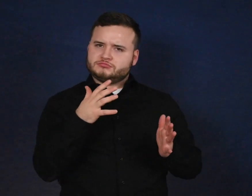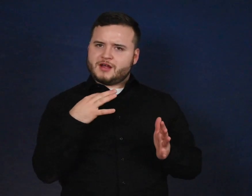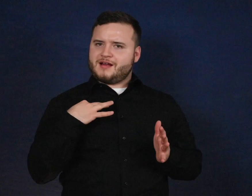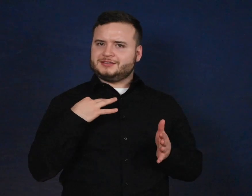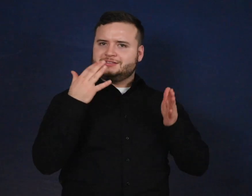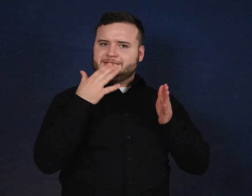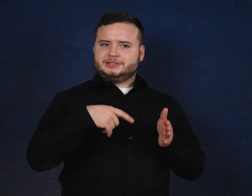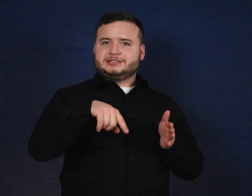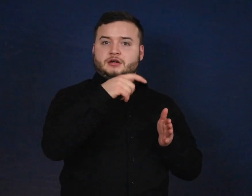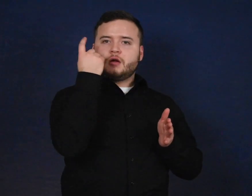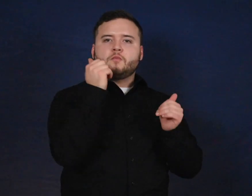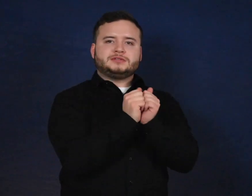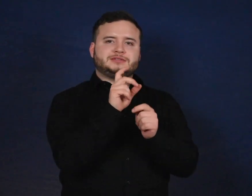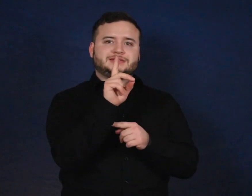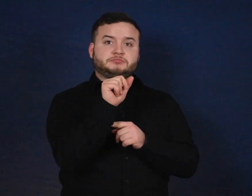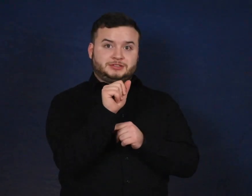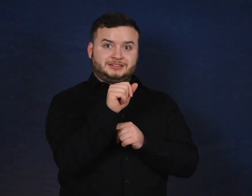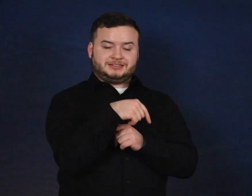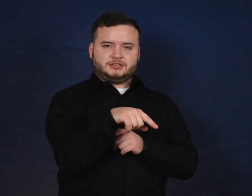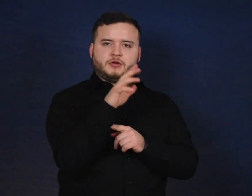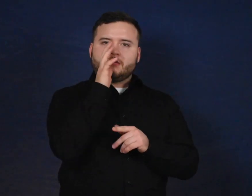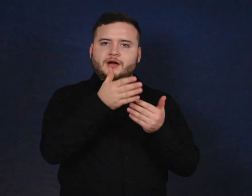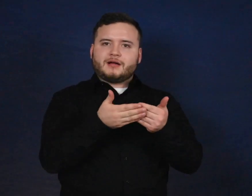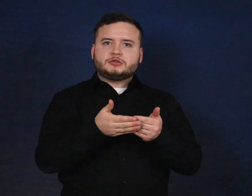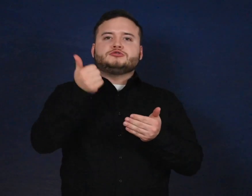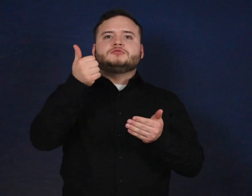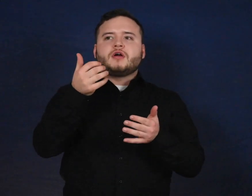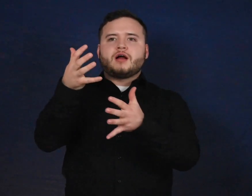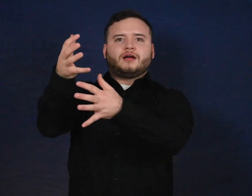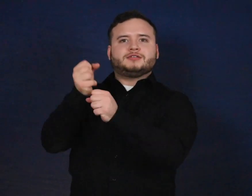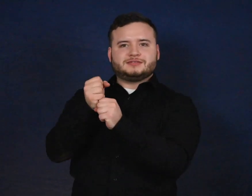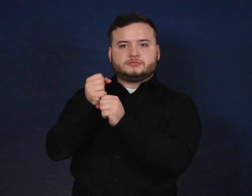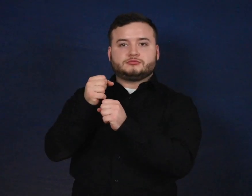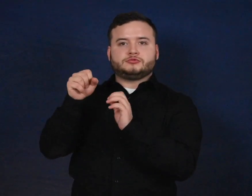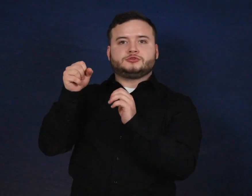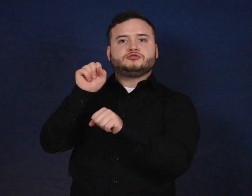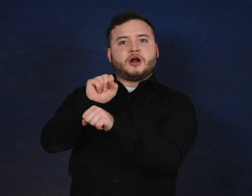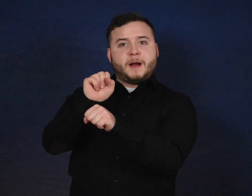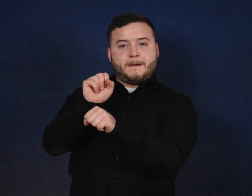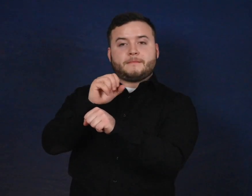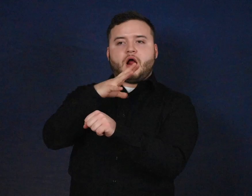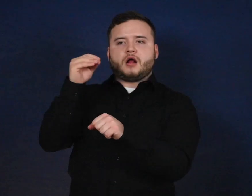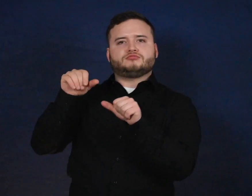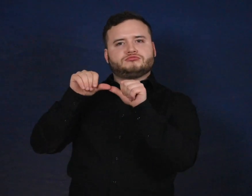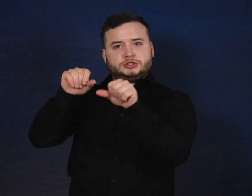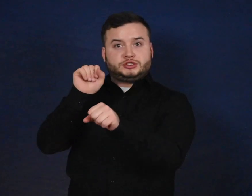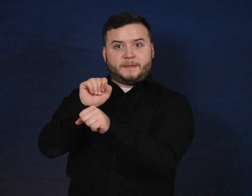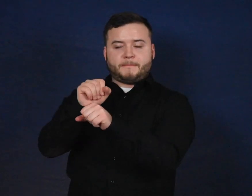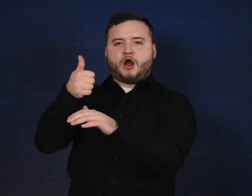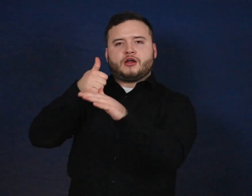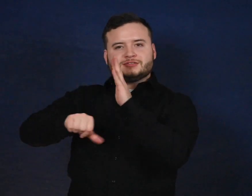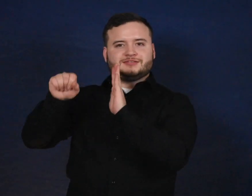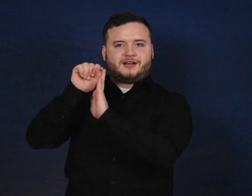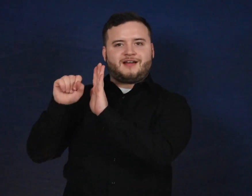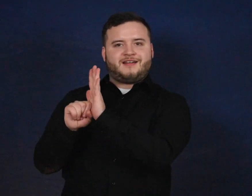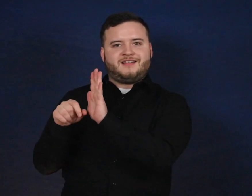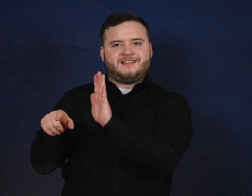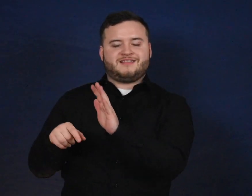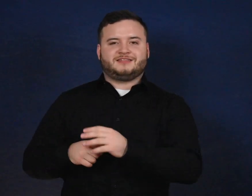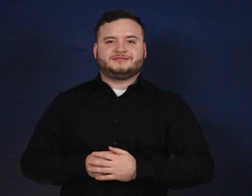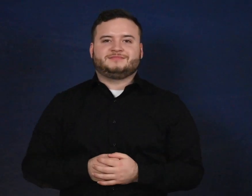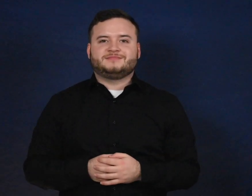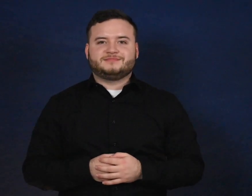with disabilities to get and keep state jobs.